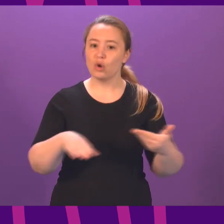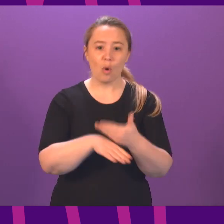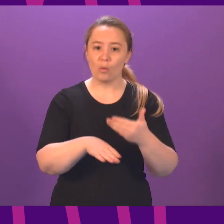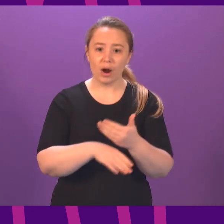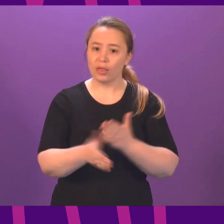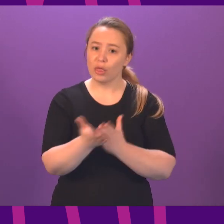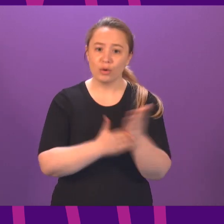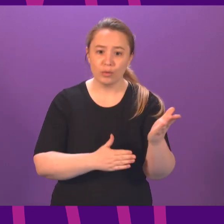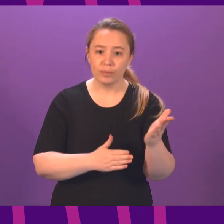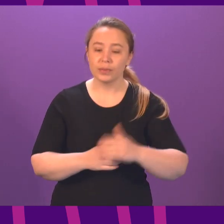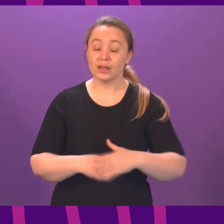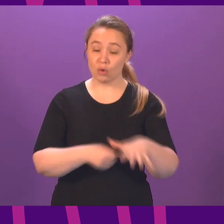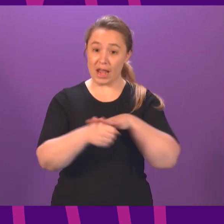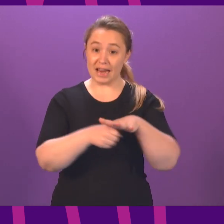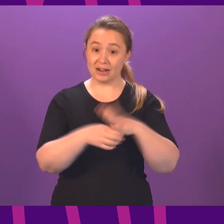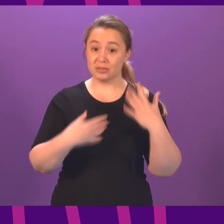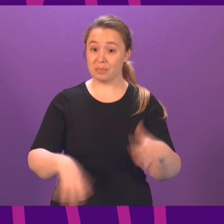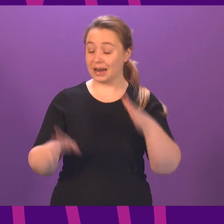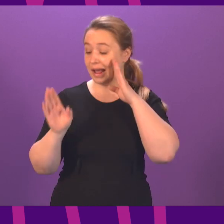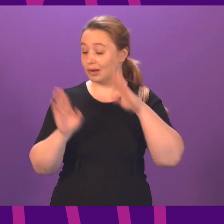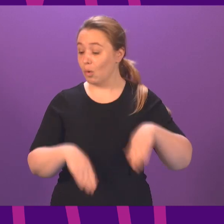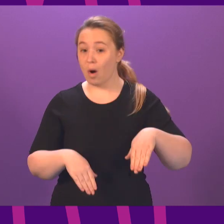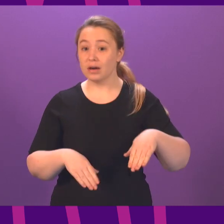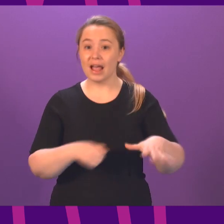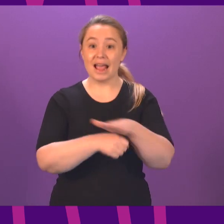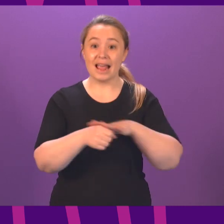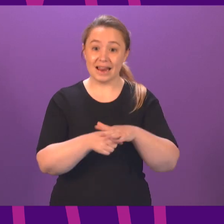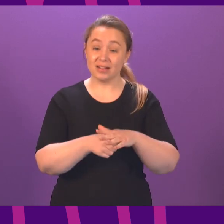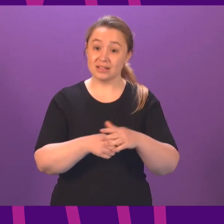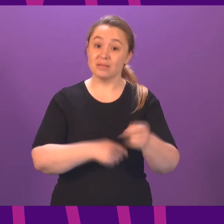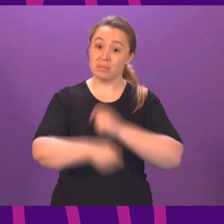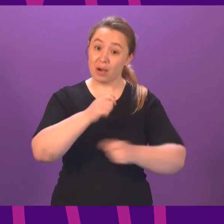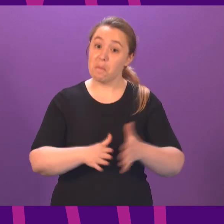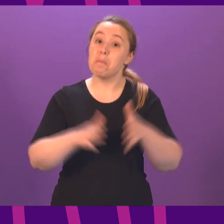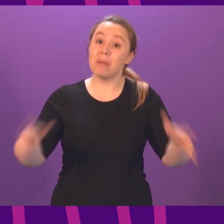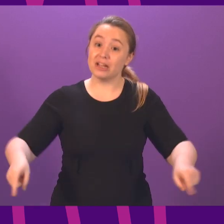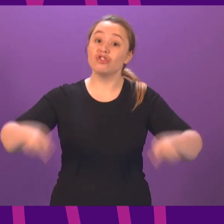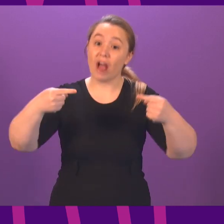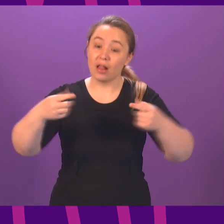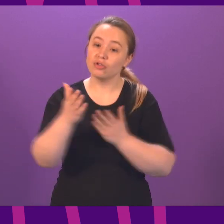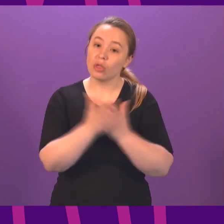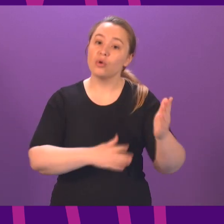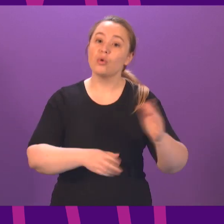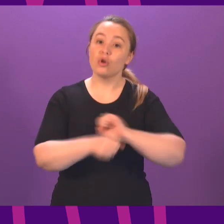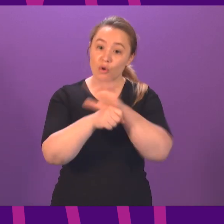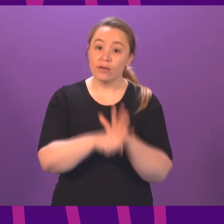“became areas of significant challenge during the Covid-19 pandemic.”